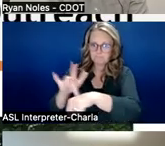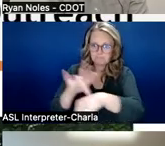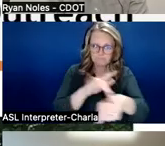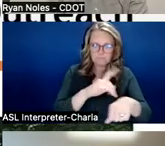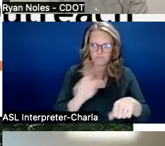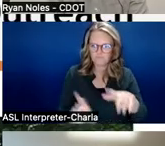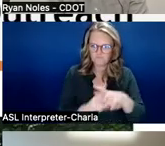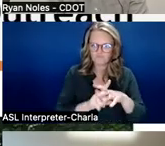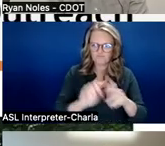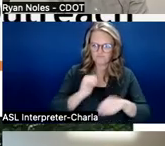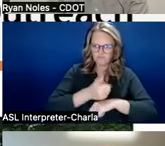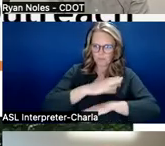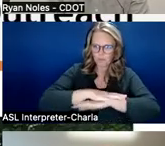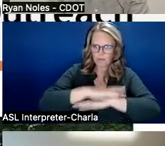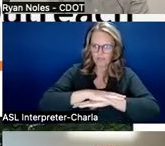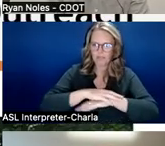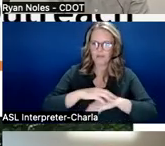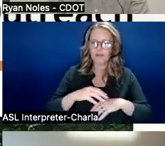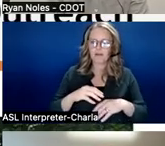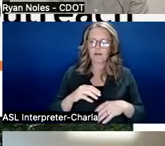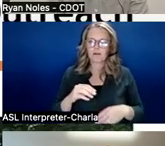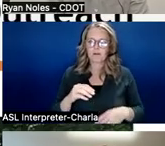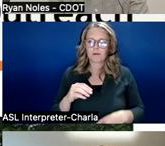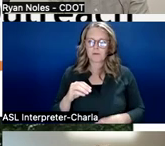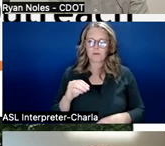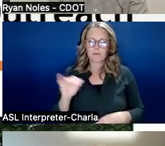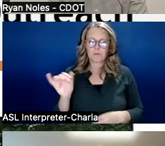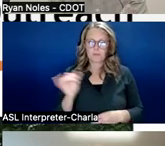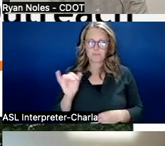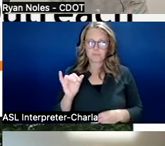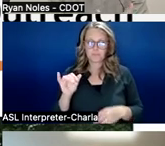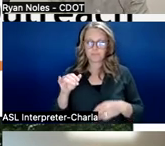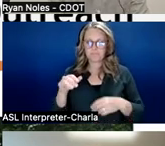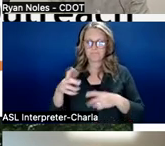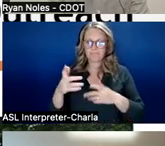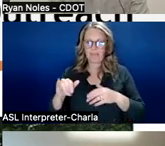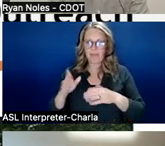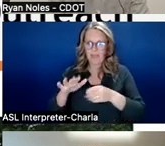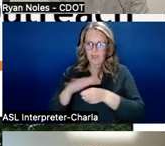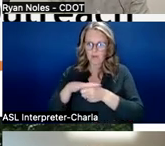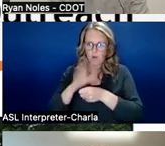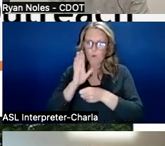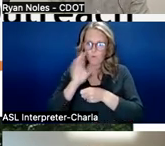of the locations in the corridor where we've set up tables and just talked to folks as they are coming in